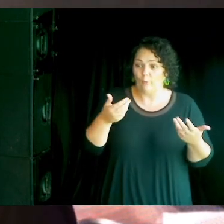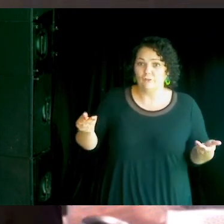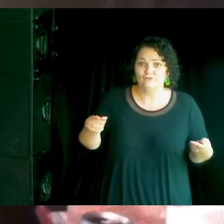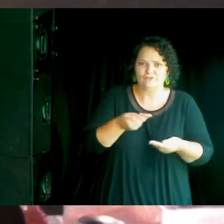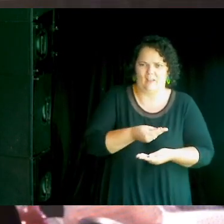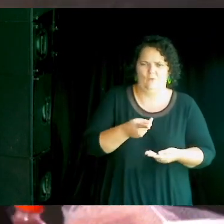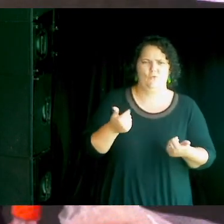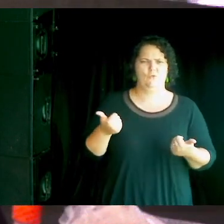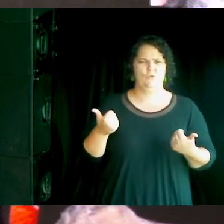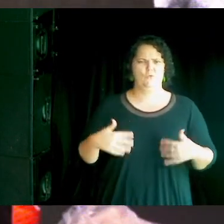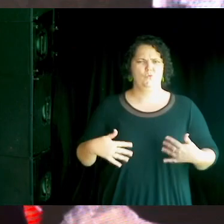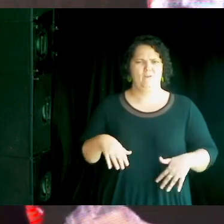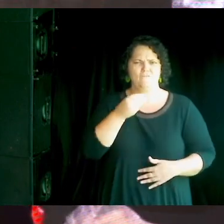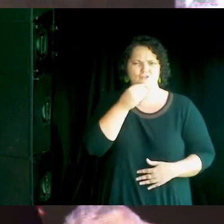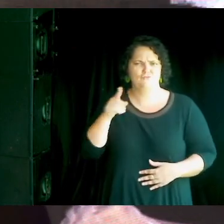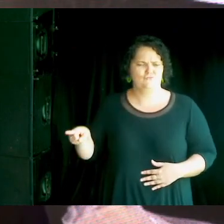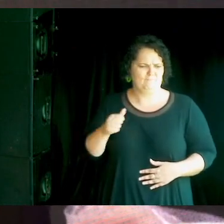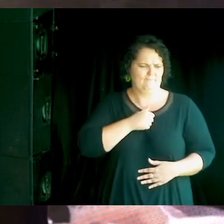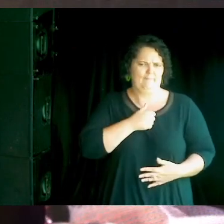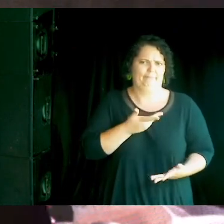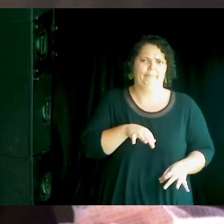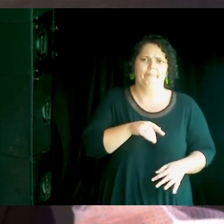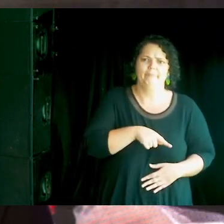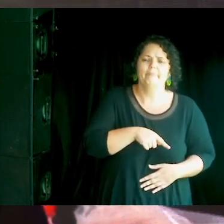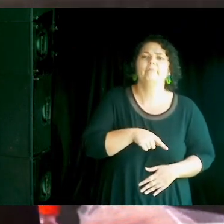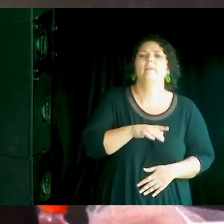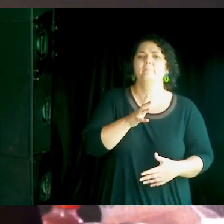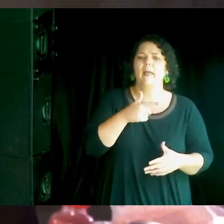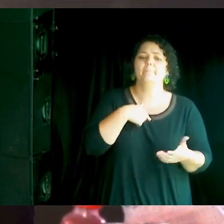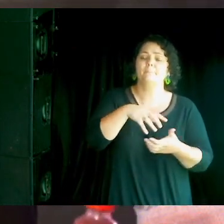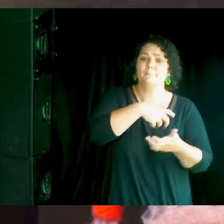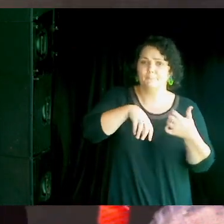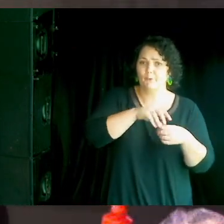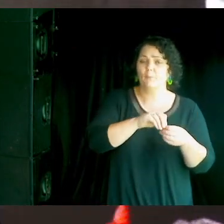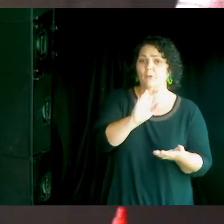so with the oh sorry yeah I was just basically I just mix it with the sauce uh when people in